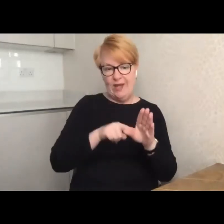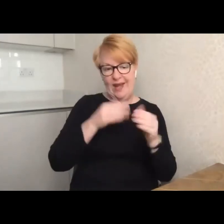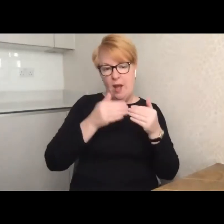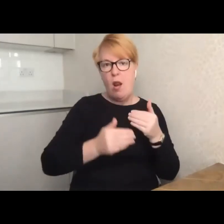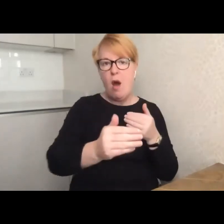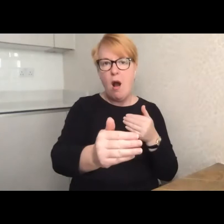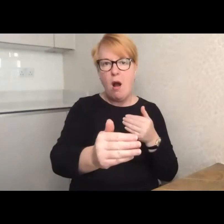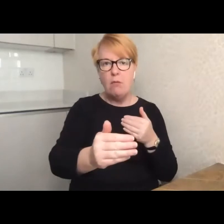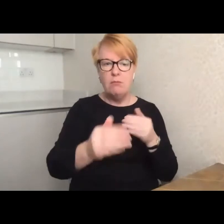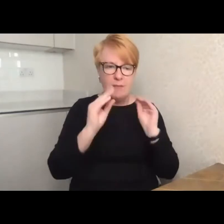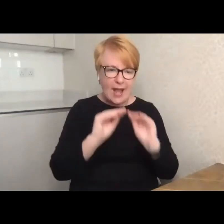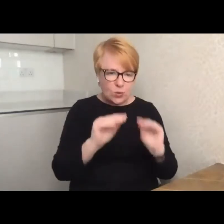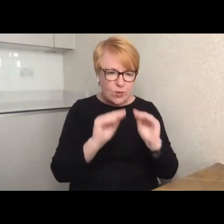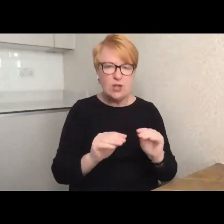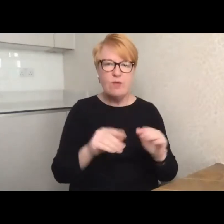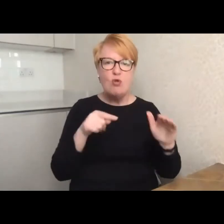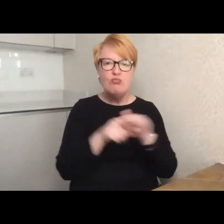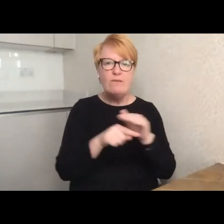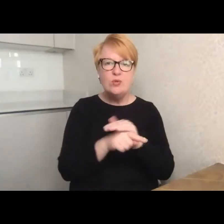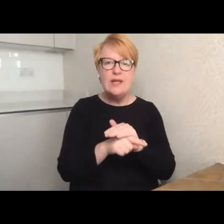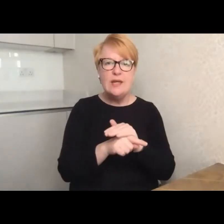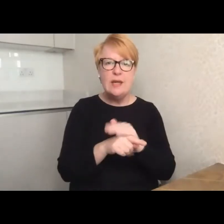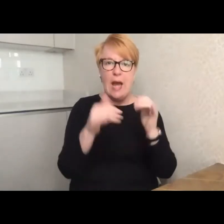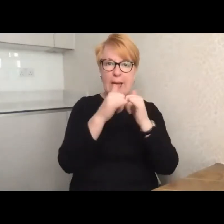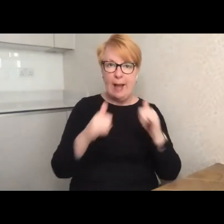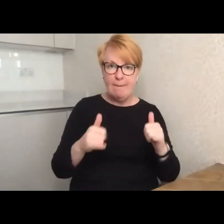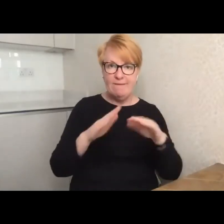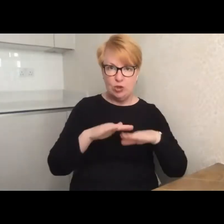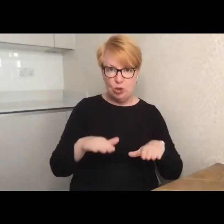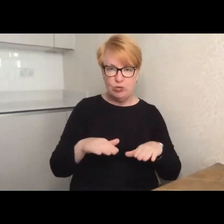or a campaign that reduces rents for a group of residents.